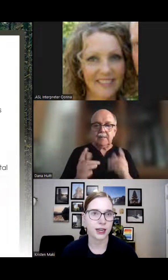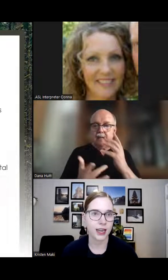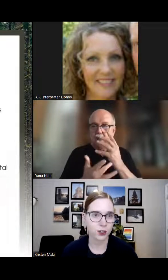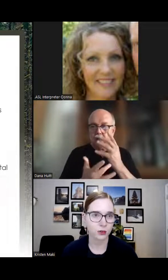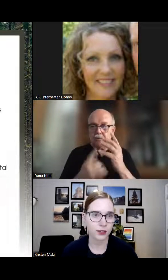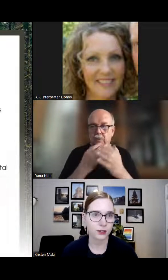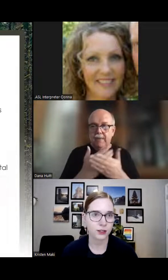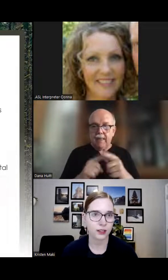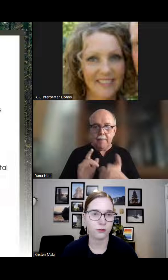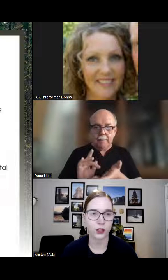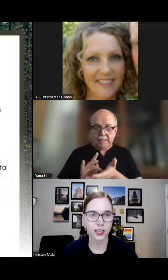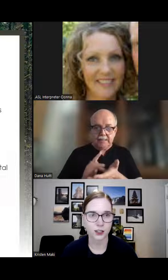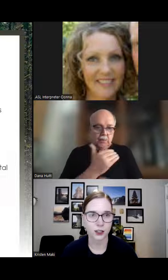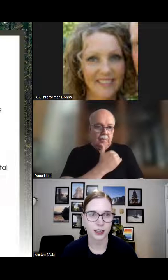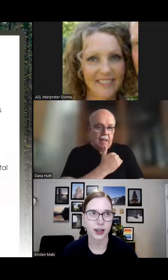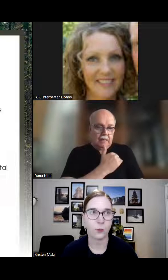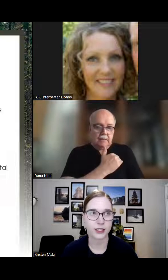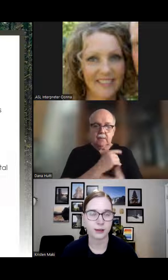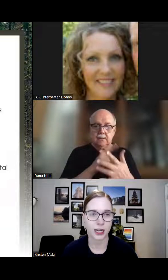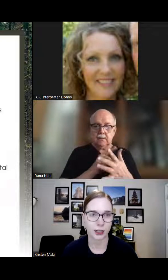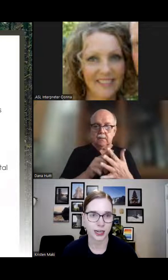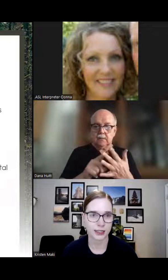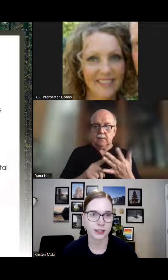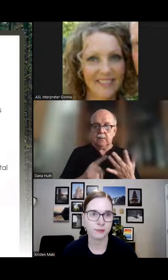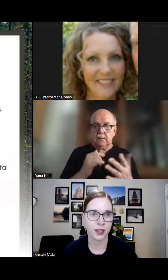WA Cares Fund benefits and to be able to continue earning those years